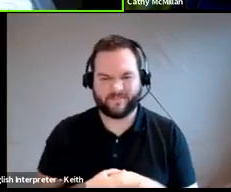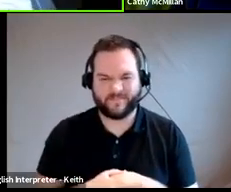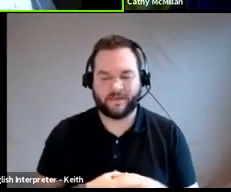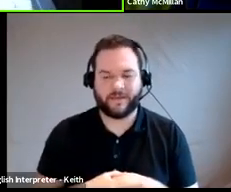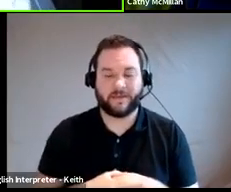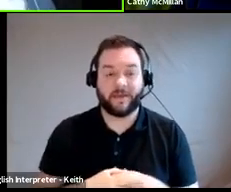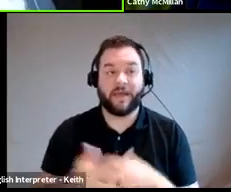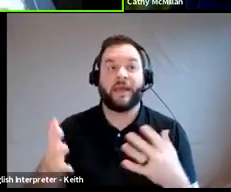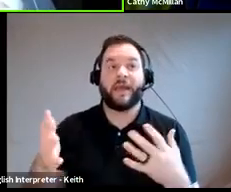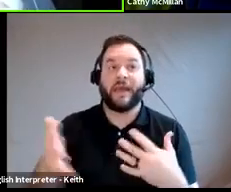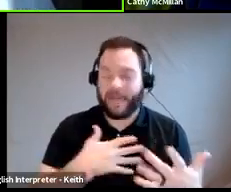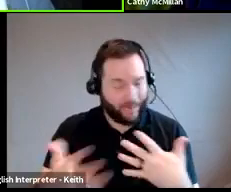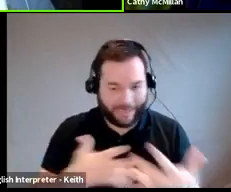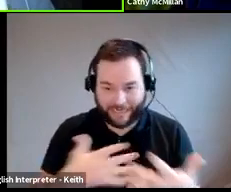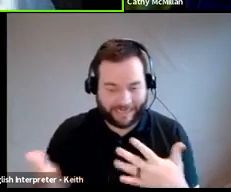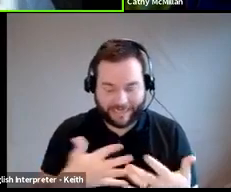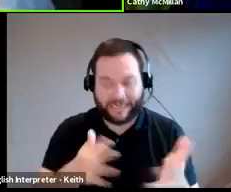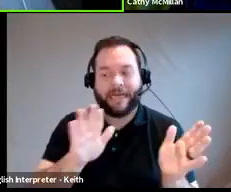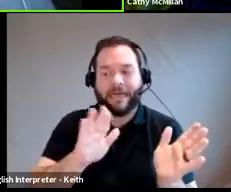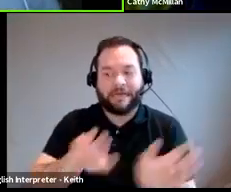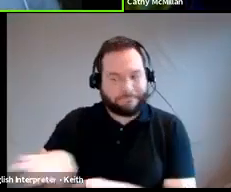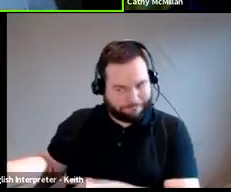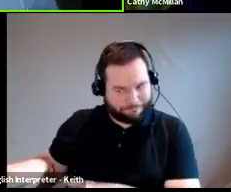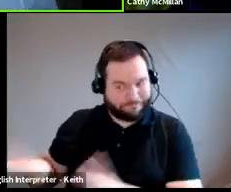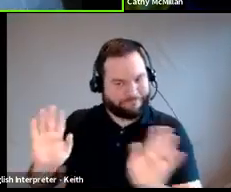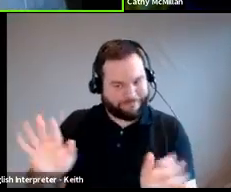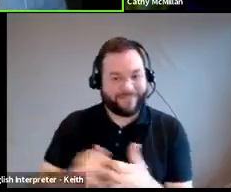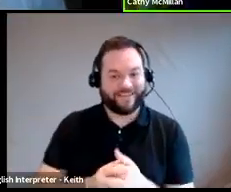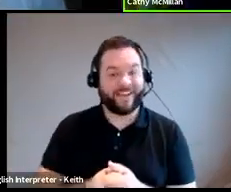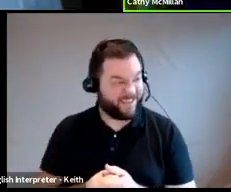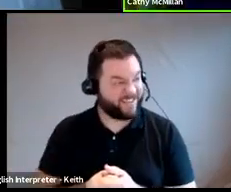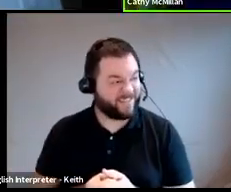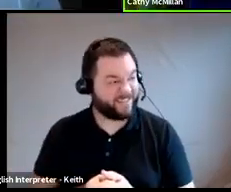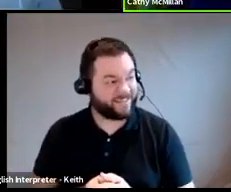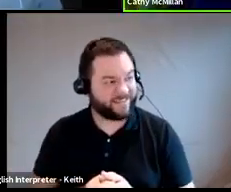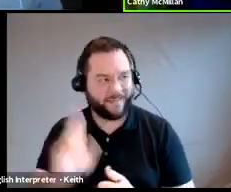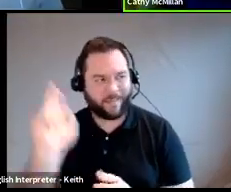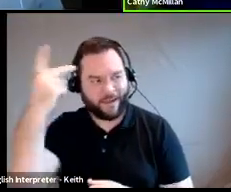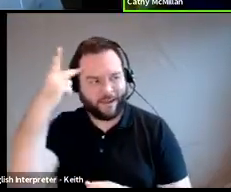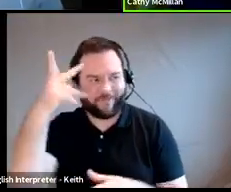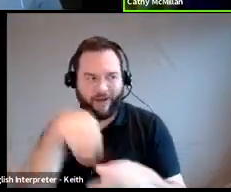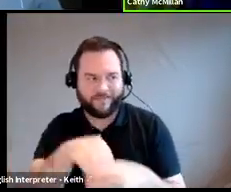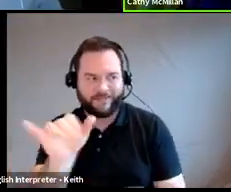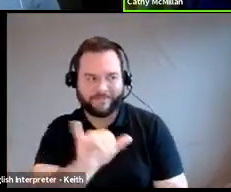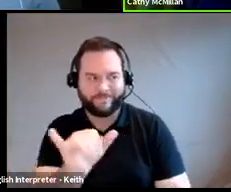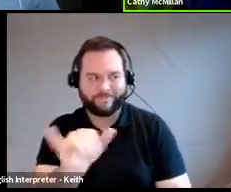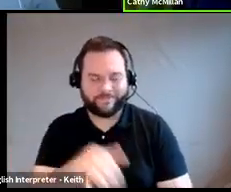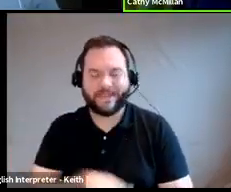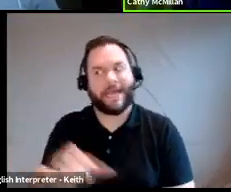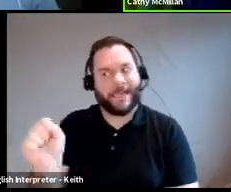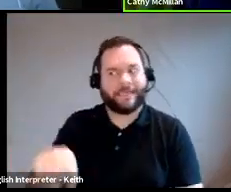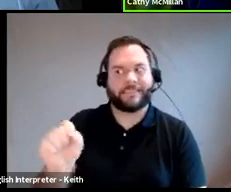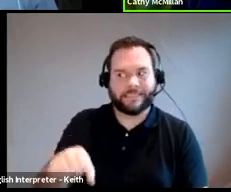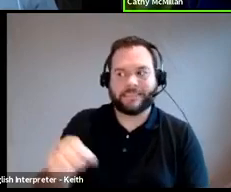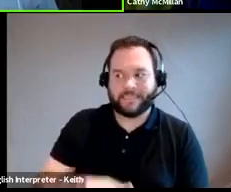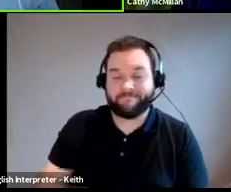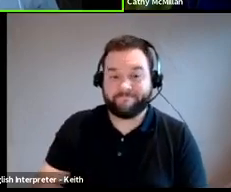so we didn't get any designation for that. Anyways, anyhow Anyways, any who. um, yeah um, yeah, cool side um, yeah I'm qualified to at all